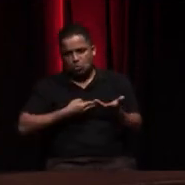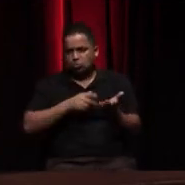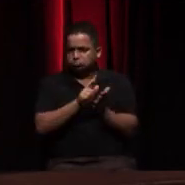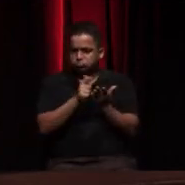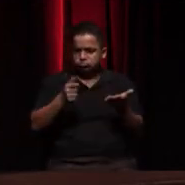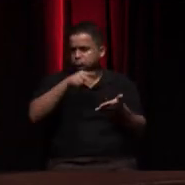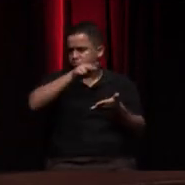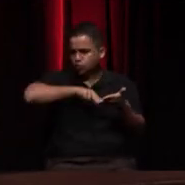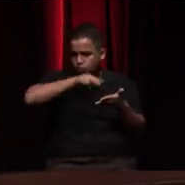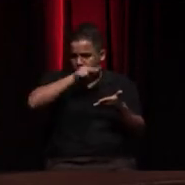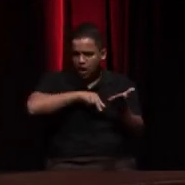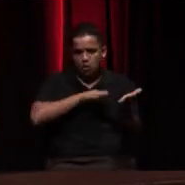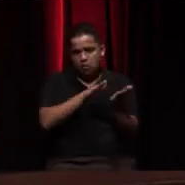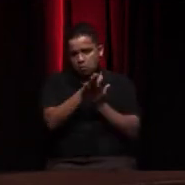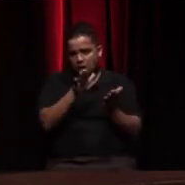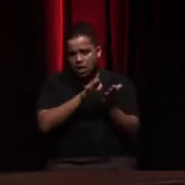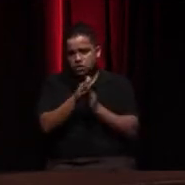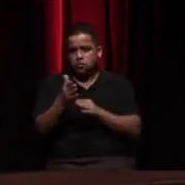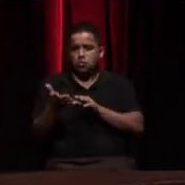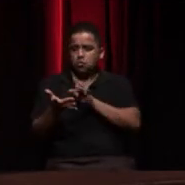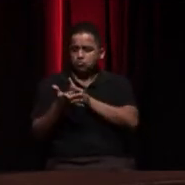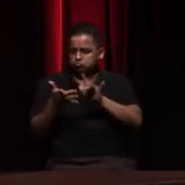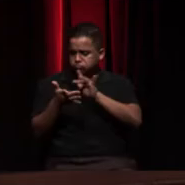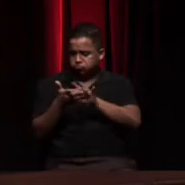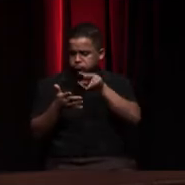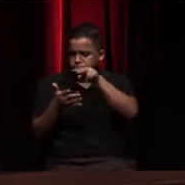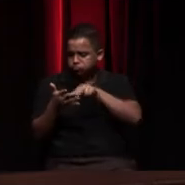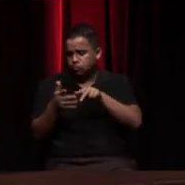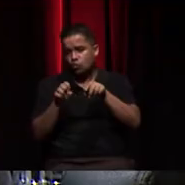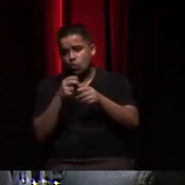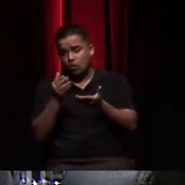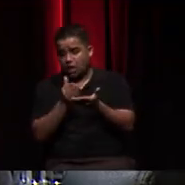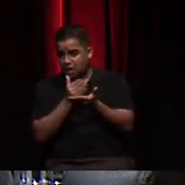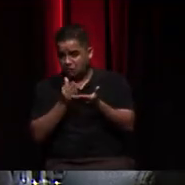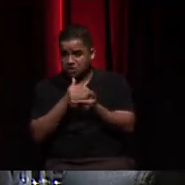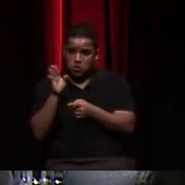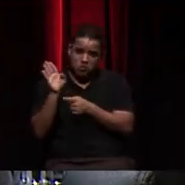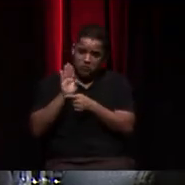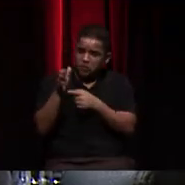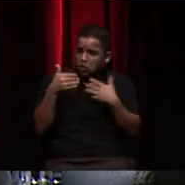paper or digital, a magazine, watch a movie, etc.